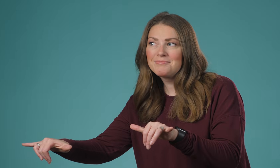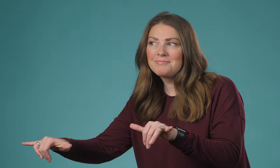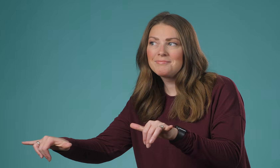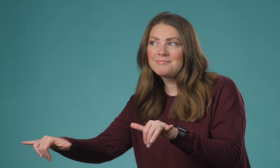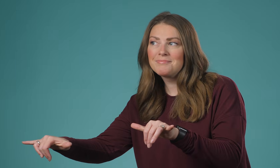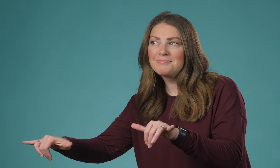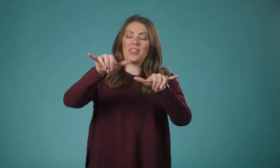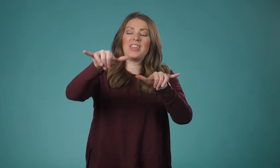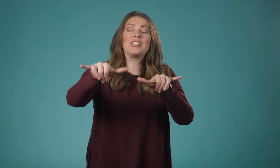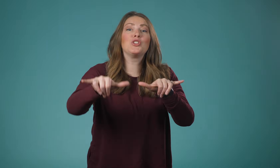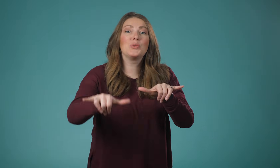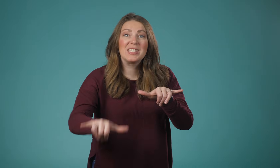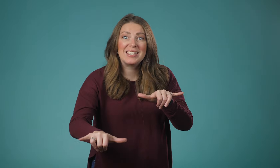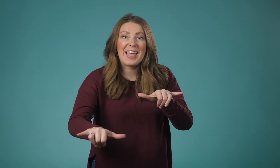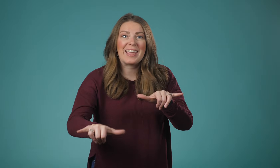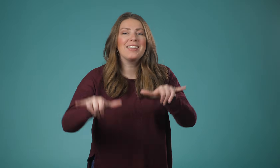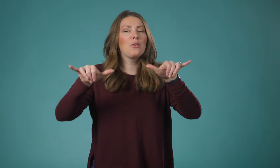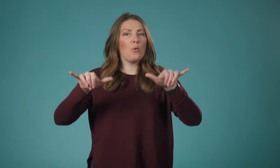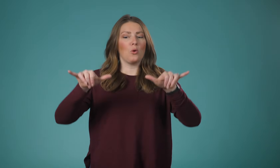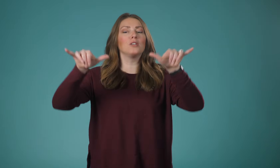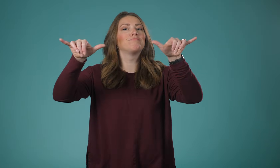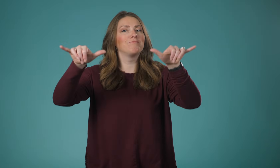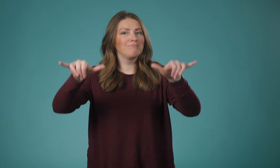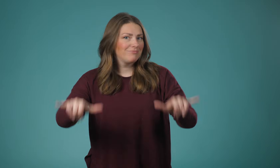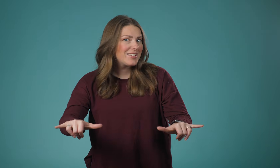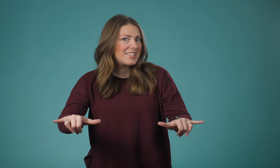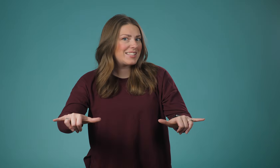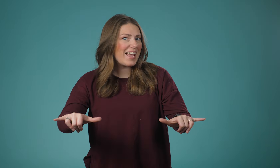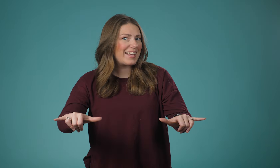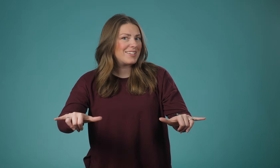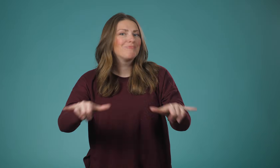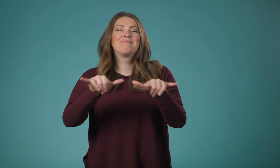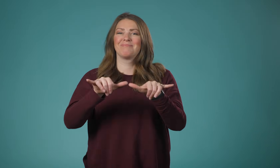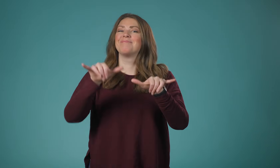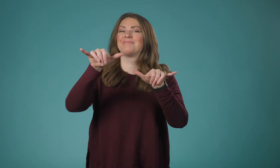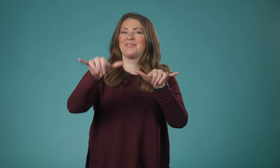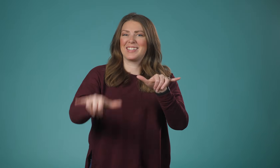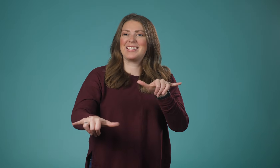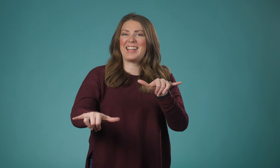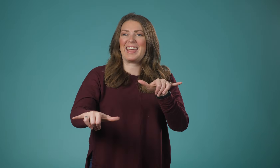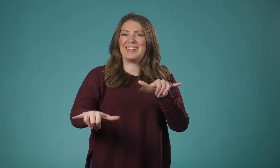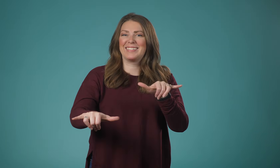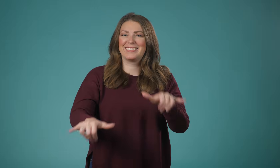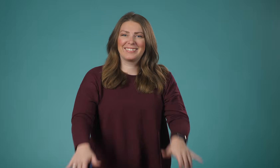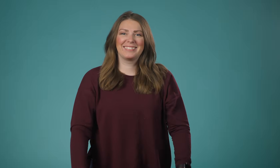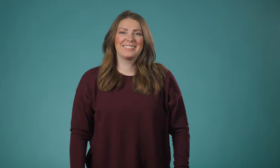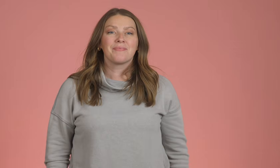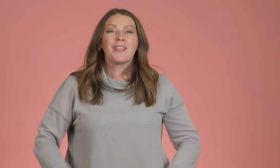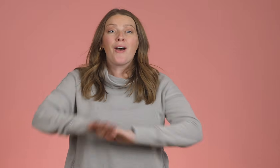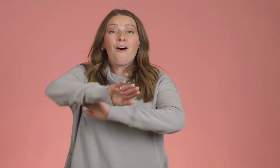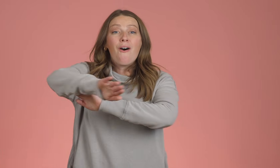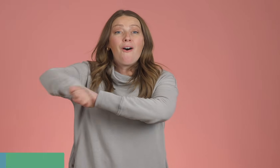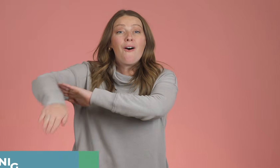for the thing to stay or stay. Stay.